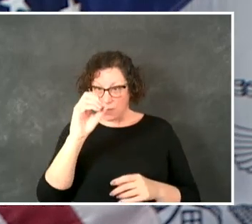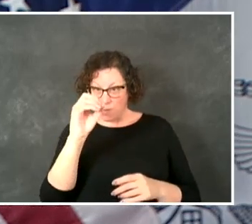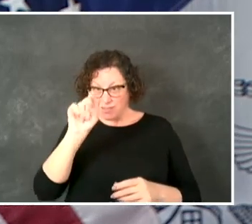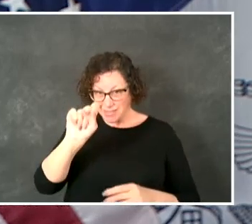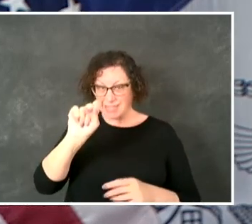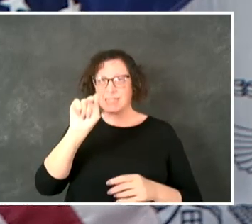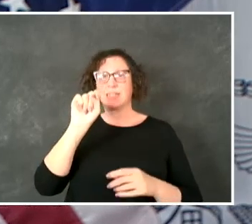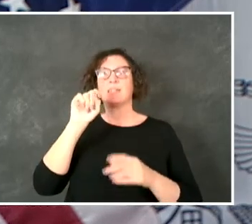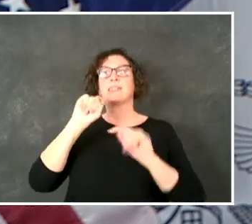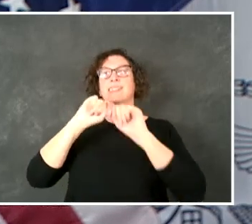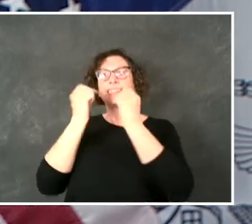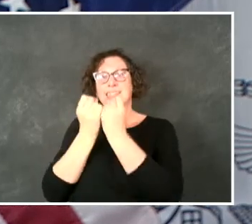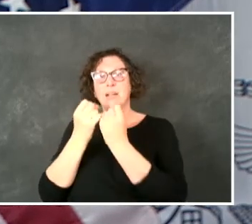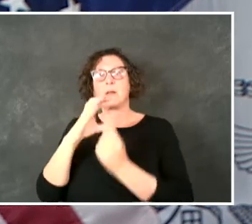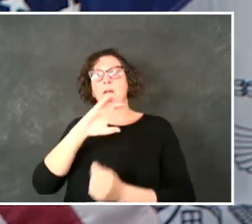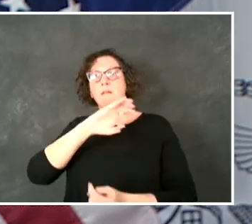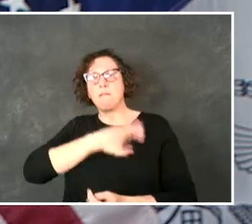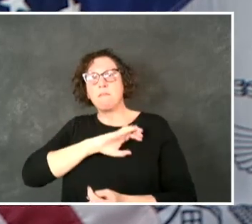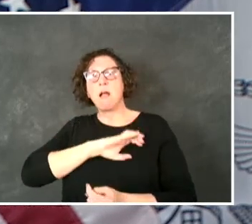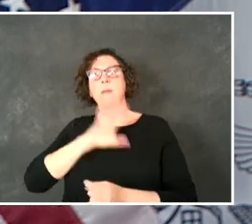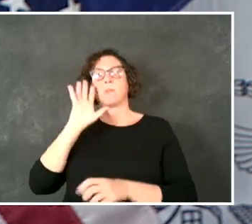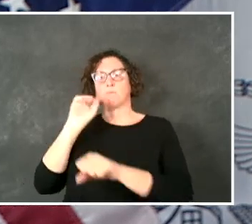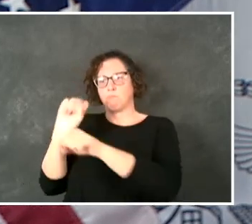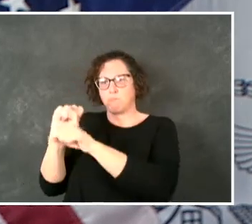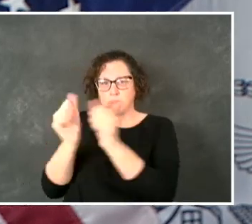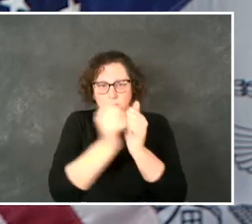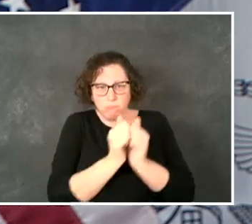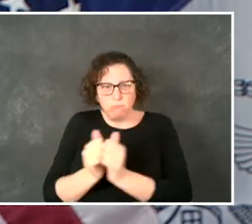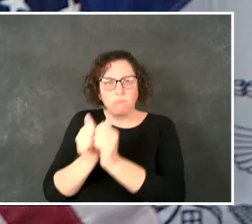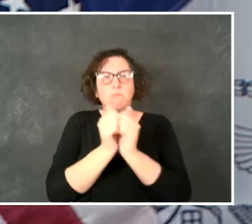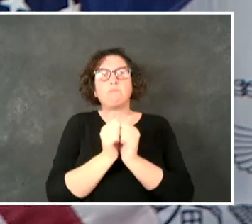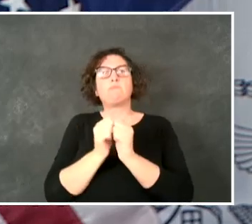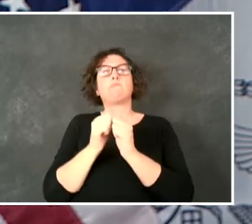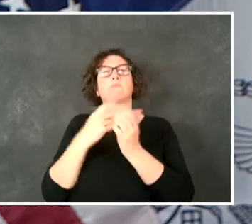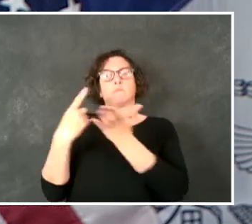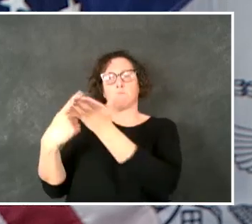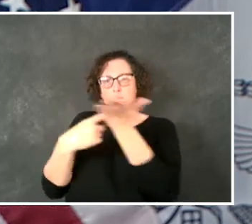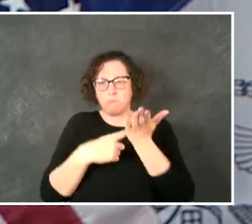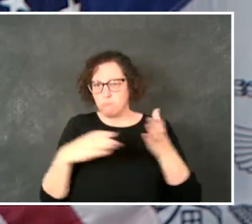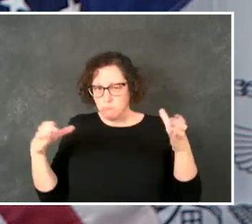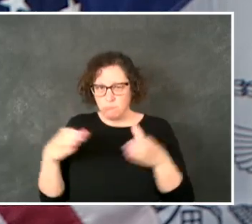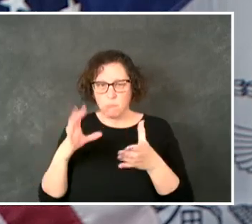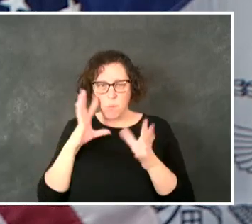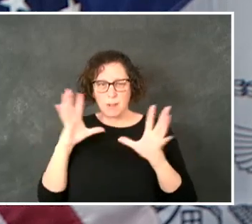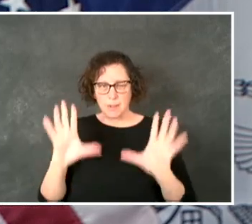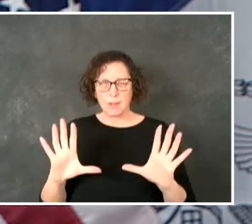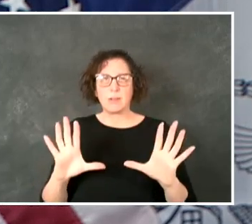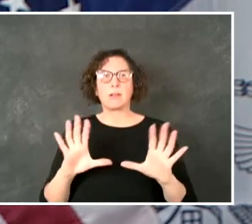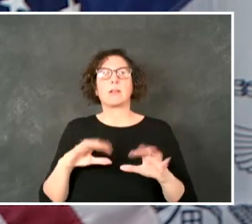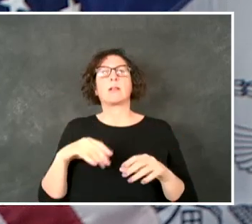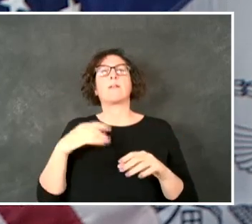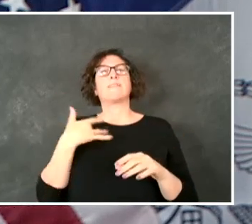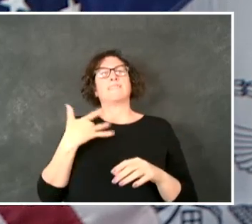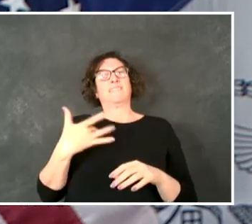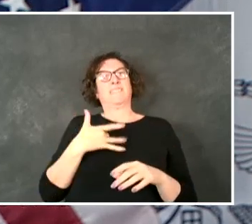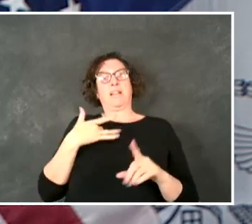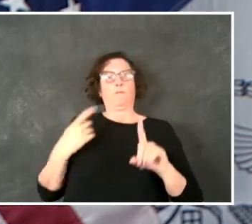IFGUER OUT THE PLACES THAT MAKE SENSE. ASSUME FIRST AND FOMREOST THE STREETS AROUND PARKS WE'RE AT